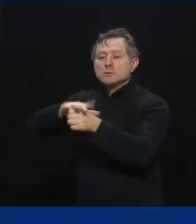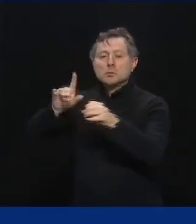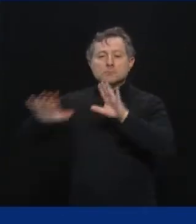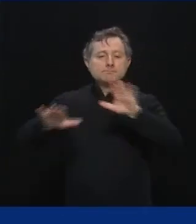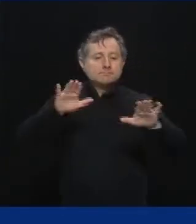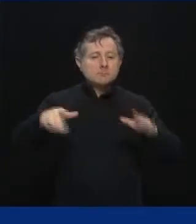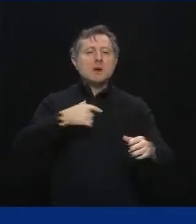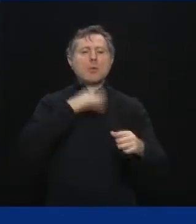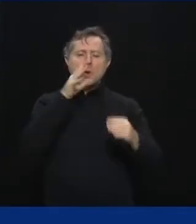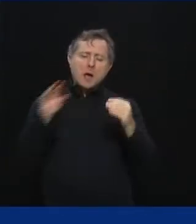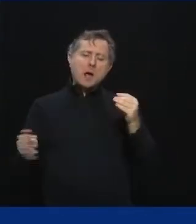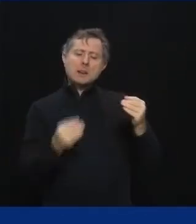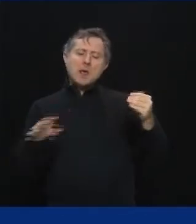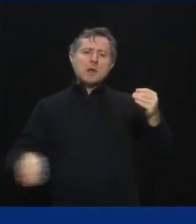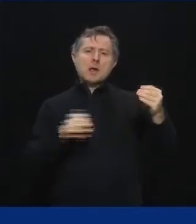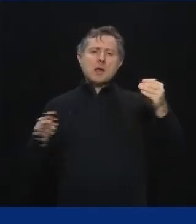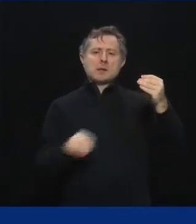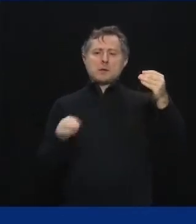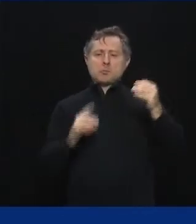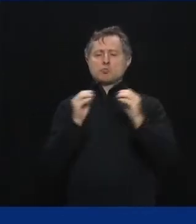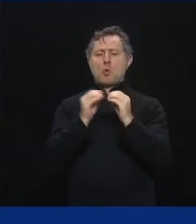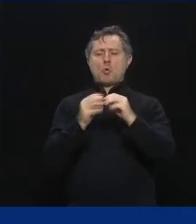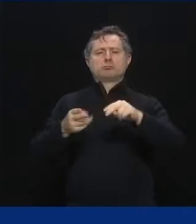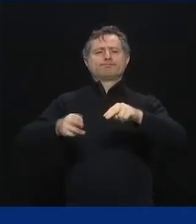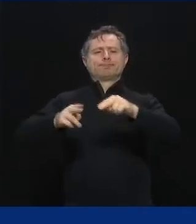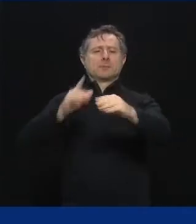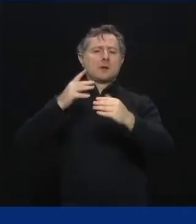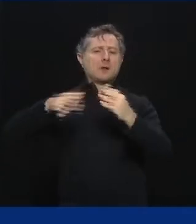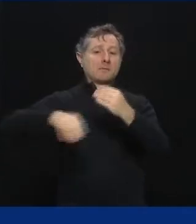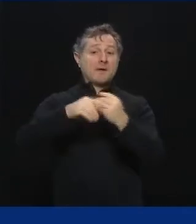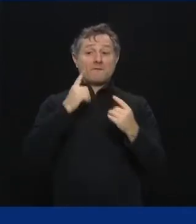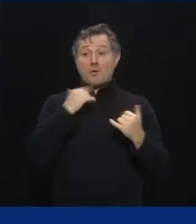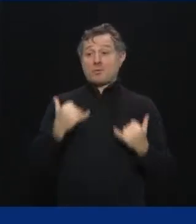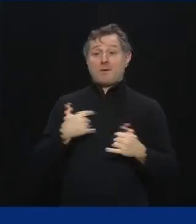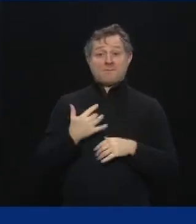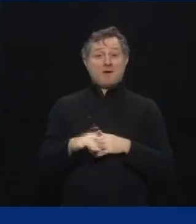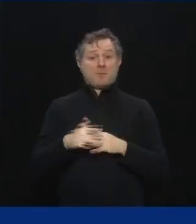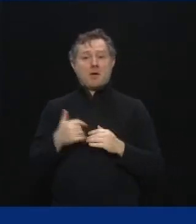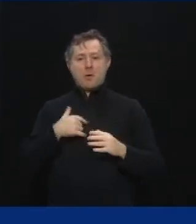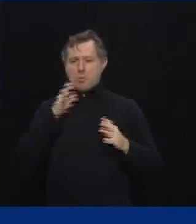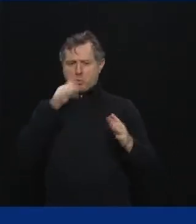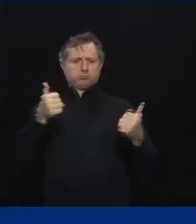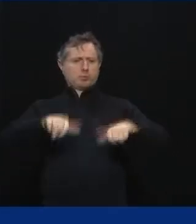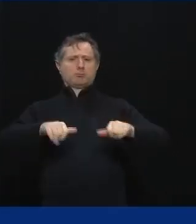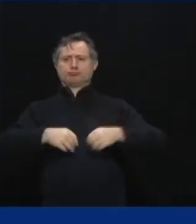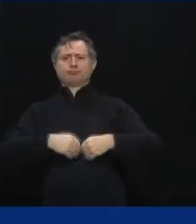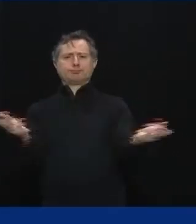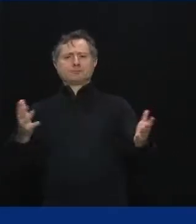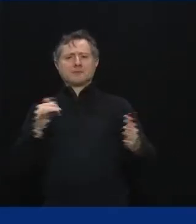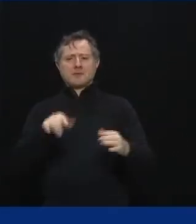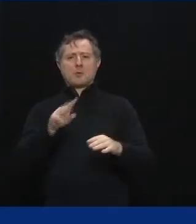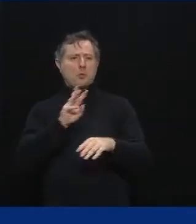ZIP CODE AND INFORMATION ON HOSPITALIZATIONS IN BEDS. AND OVER THE NEXT FEW WEEKS, WE'RE GOING TO CONTINUE ADDING MORE DATA SETS BEHIND THE